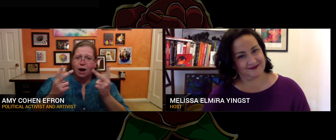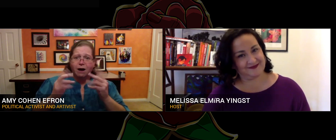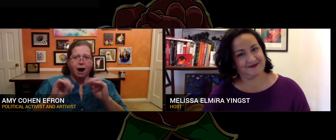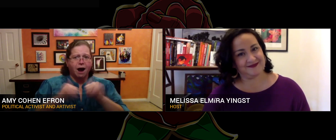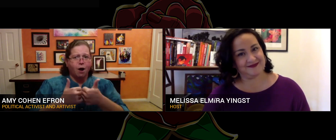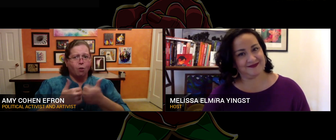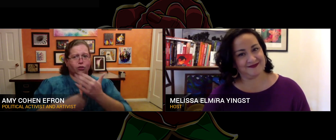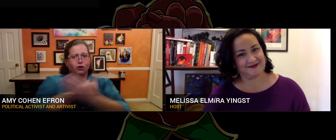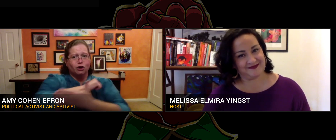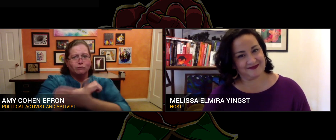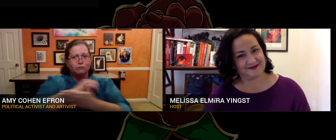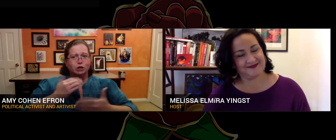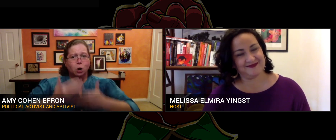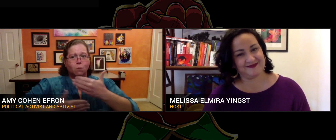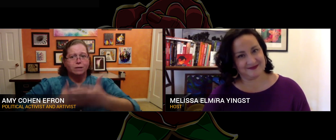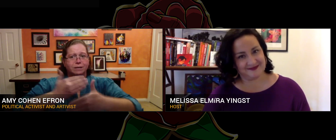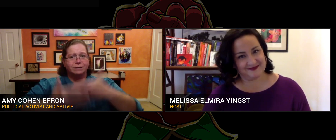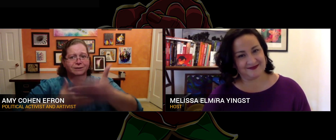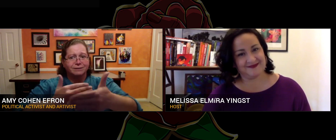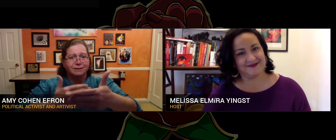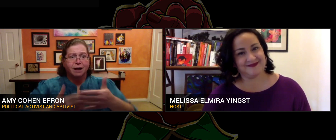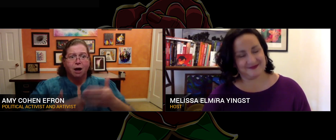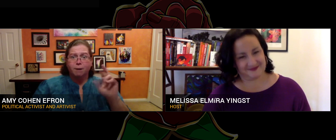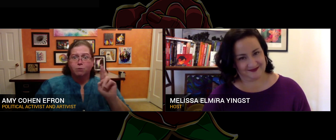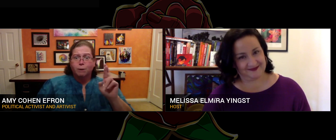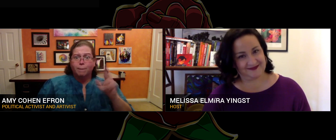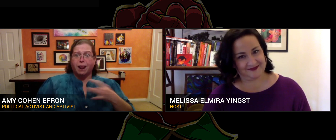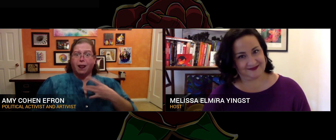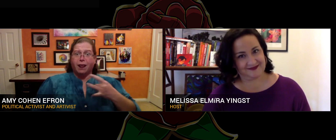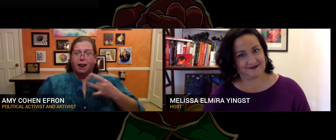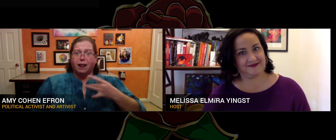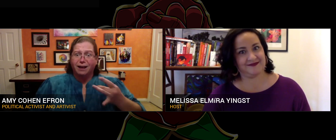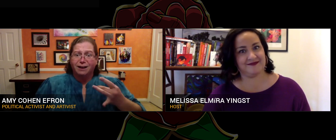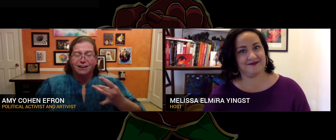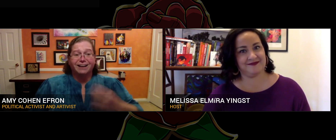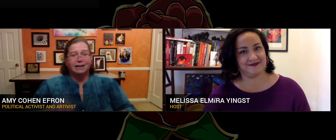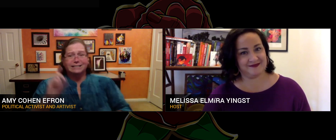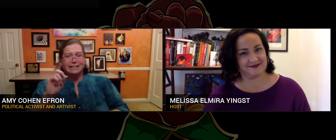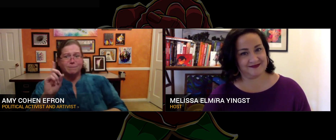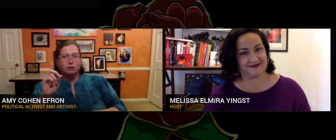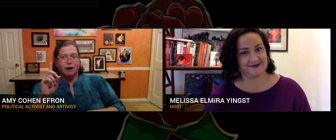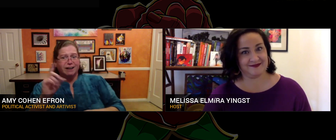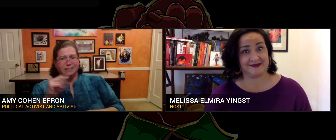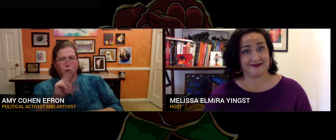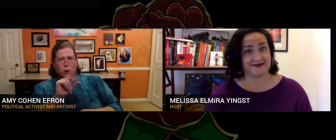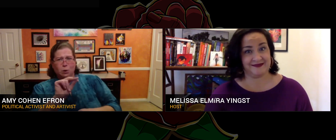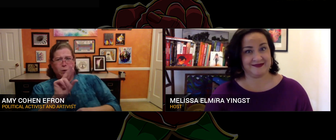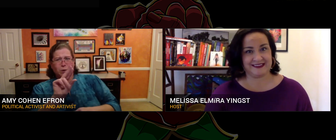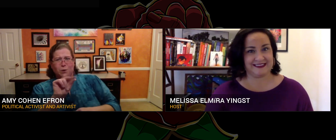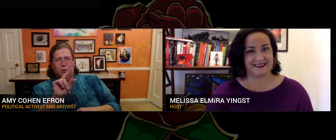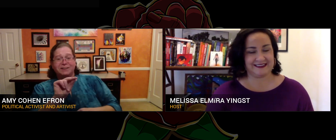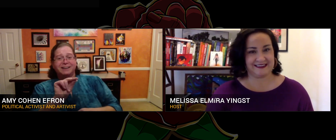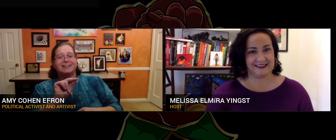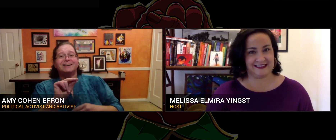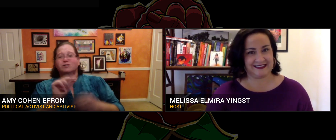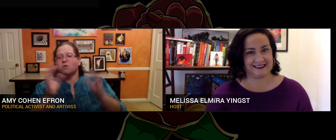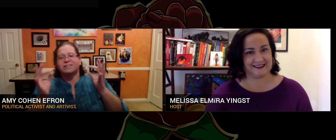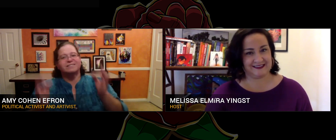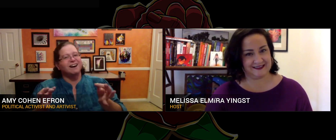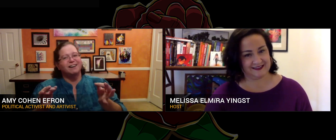how the country was going. Republicans are liking it, but the Democrats are like, "No! No! No!"